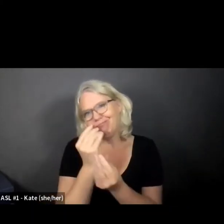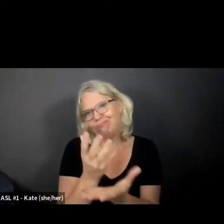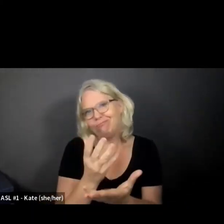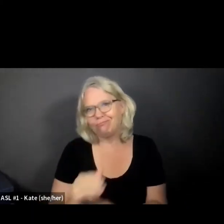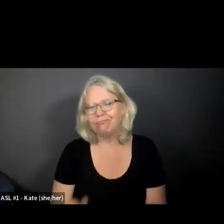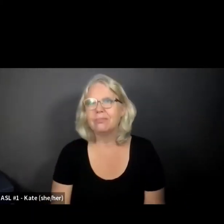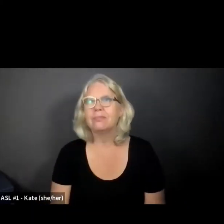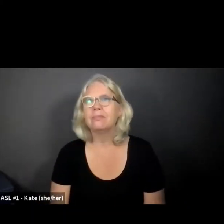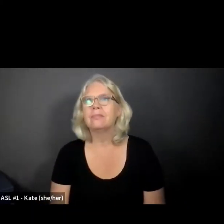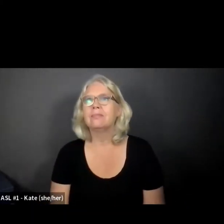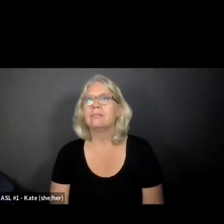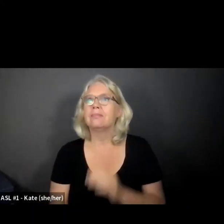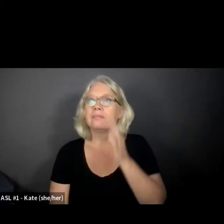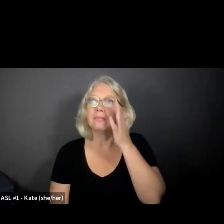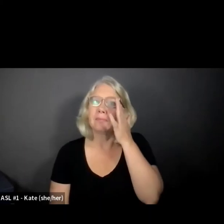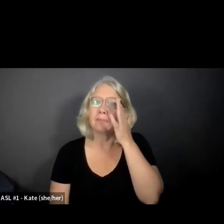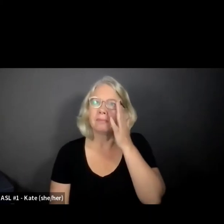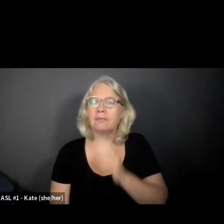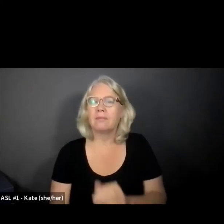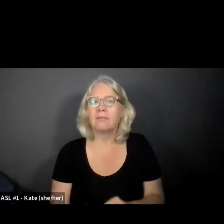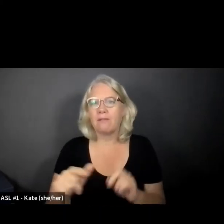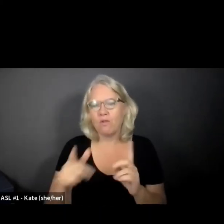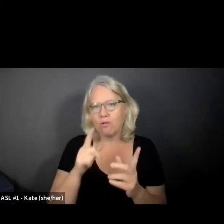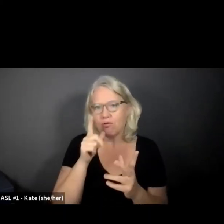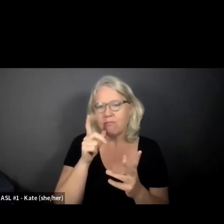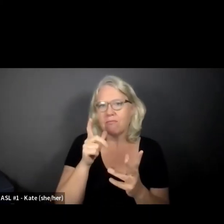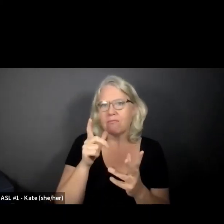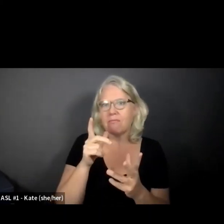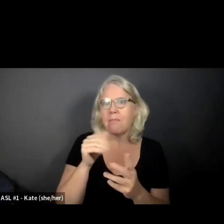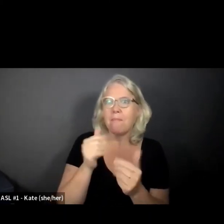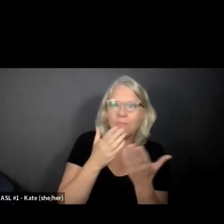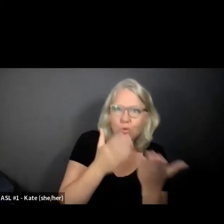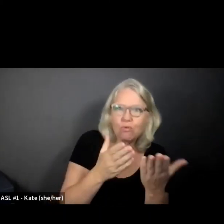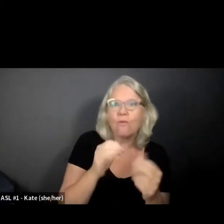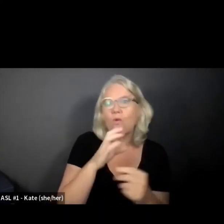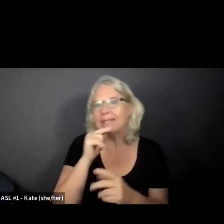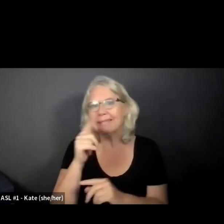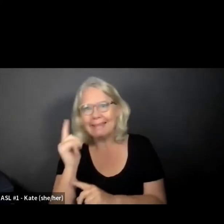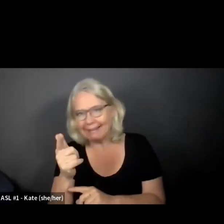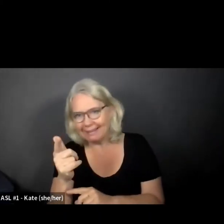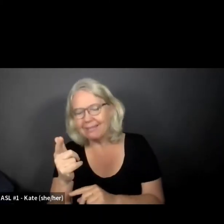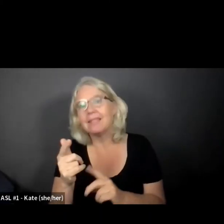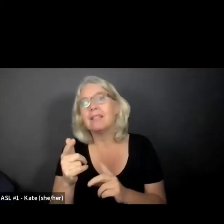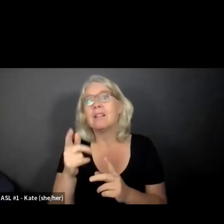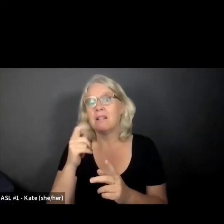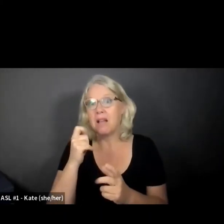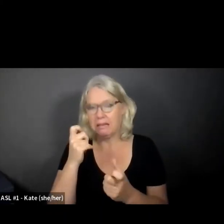MOTION AND SECOND IT. IF YOU WERE THERE LAST YEAR, I SEE SOME HANDS ALREADY.